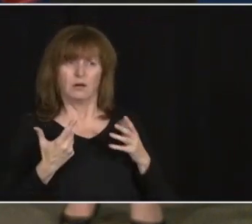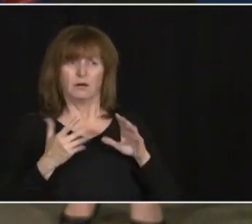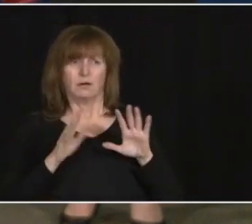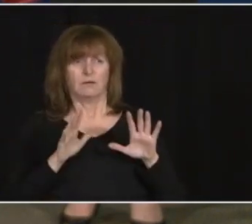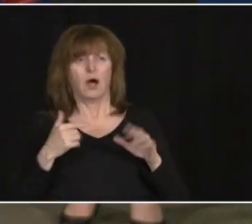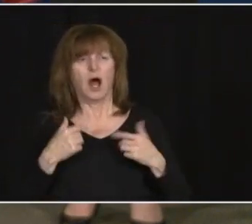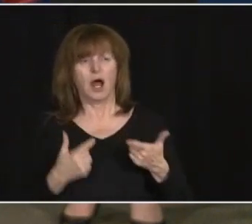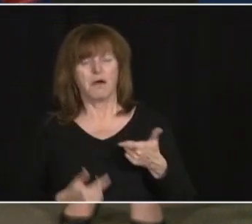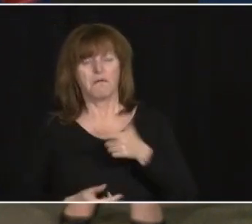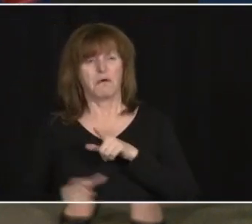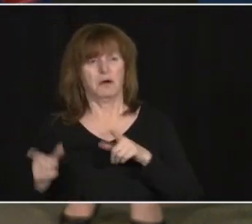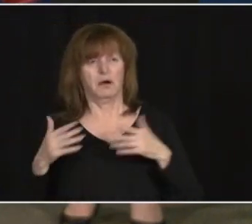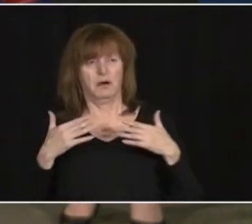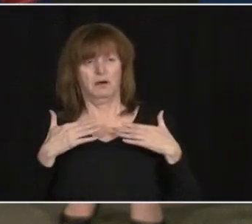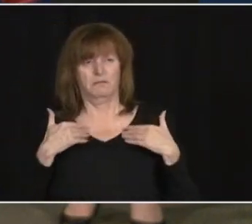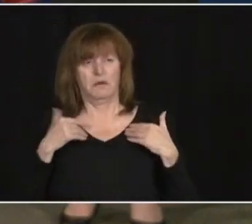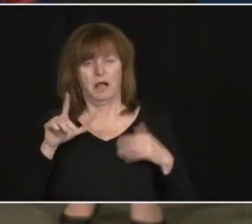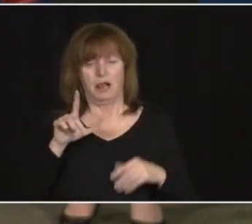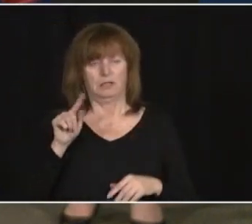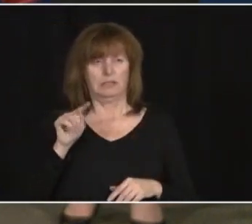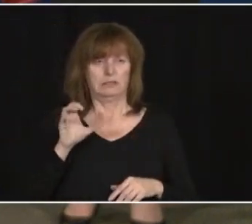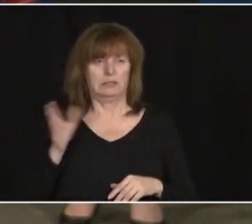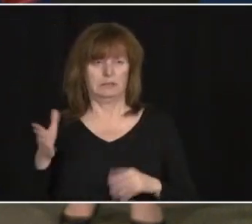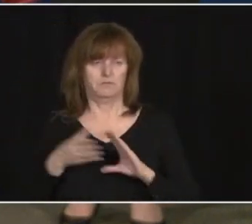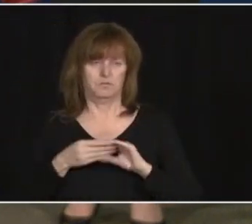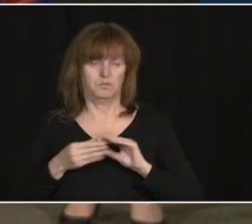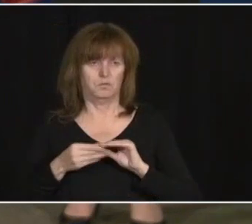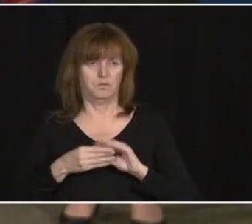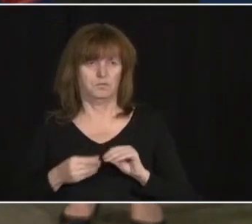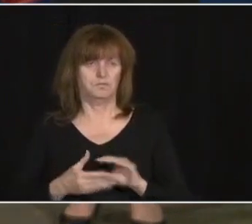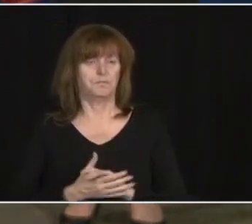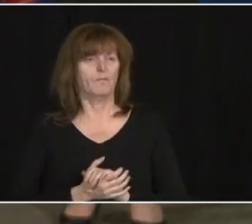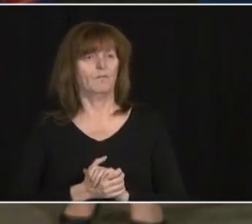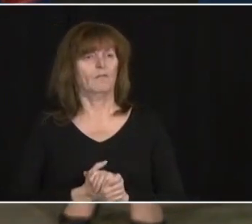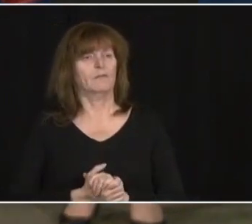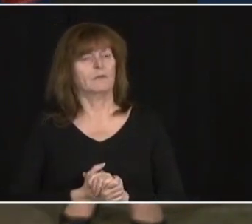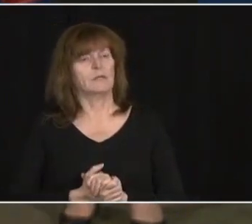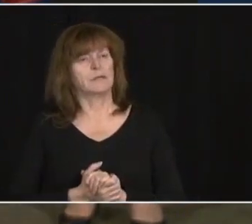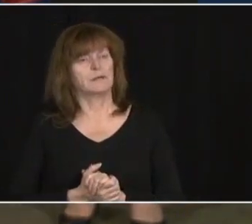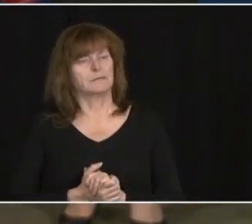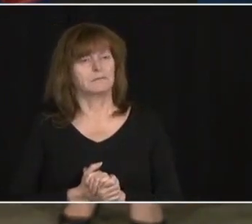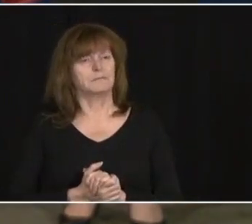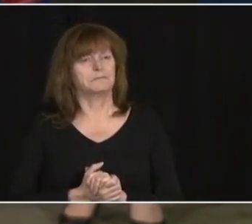But if you don't mind, I will pass this over to the minister of long-term care. Thank you.